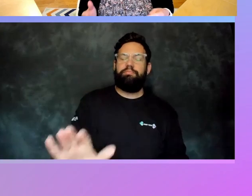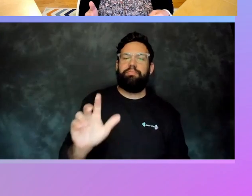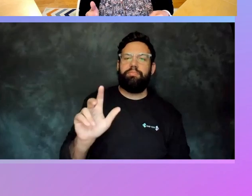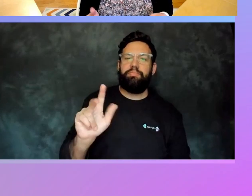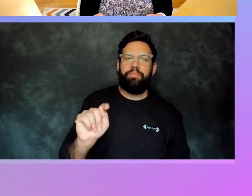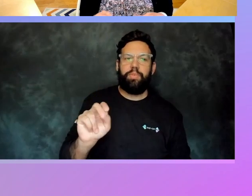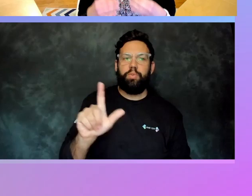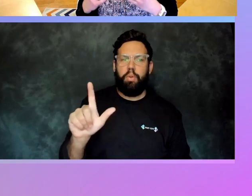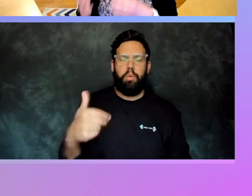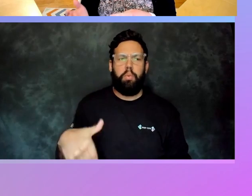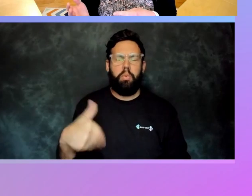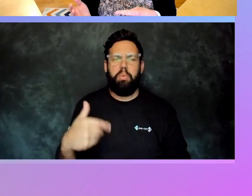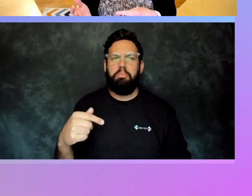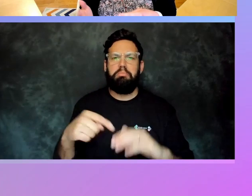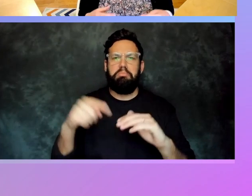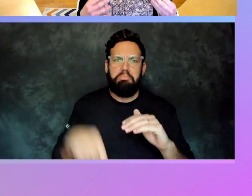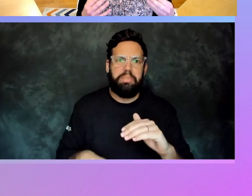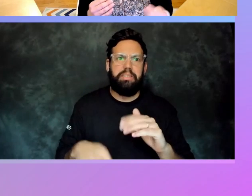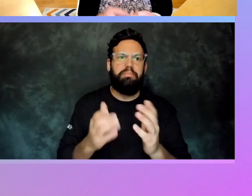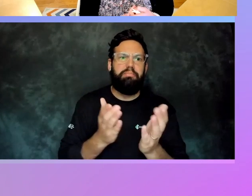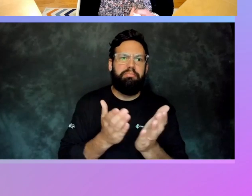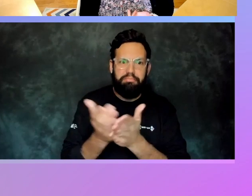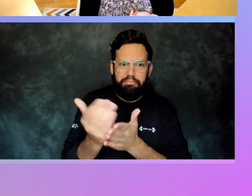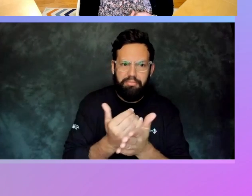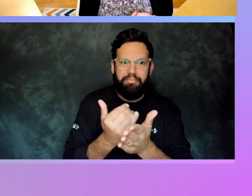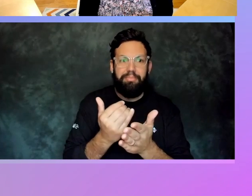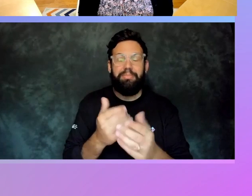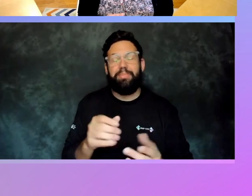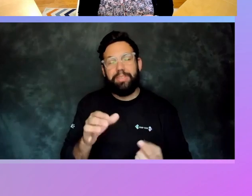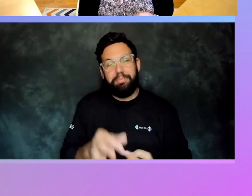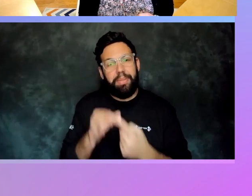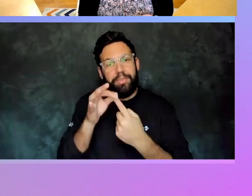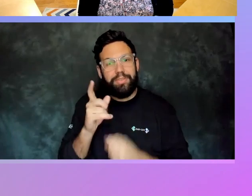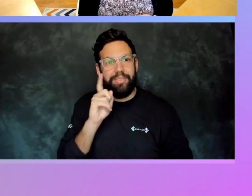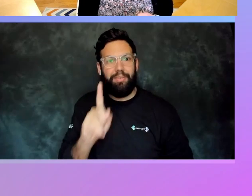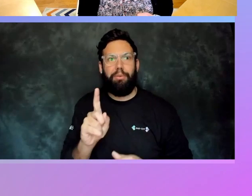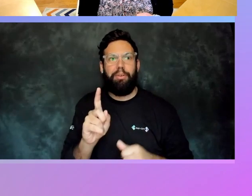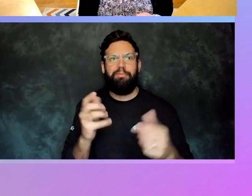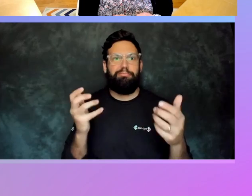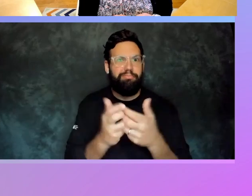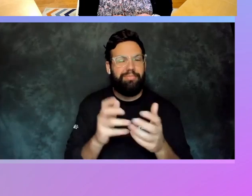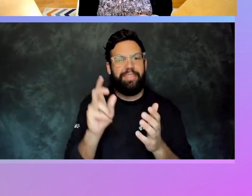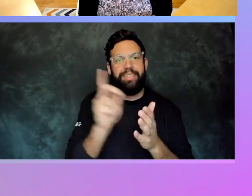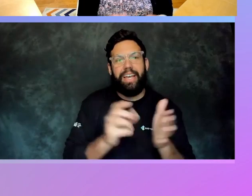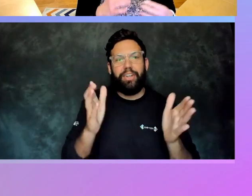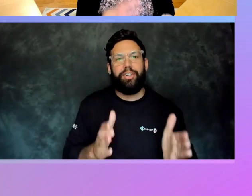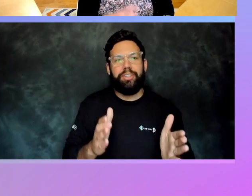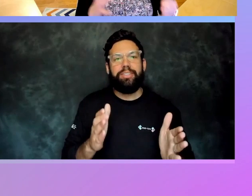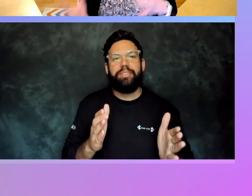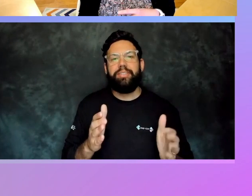arguably the heart of accessible design. With other awareness of color design and documentation and tools surrounding color contrast,